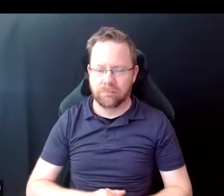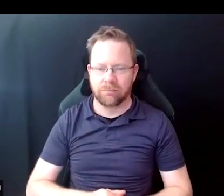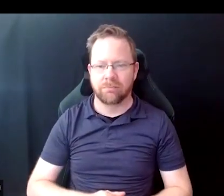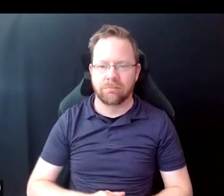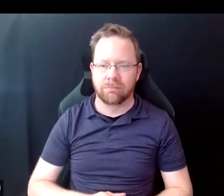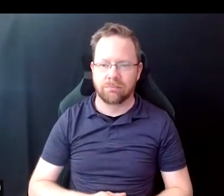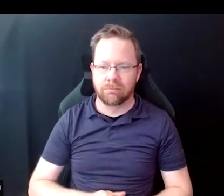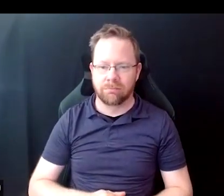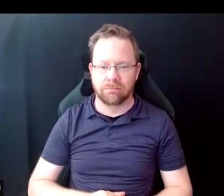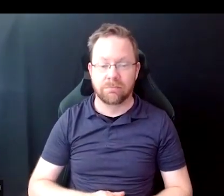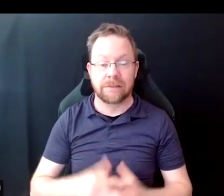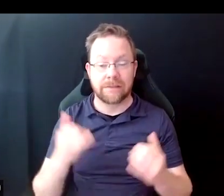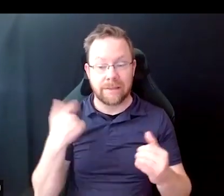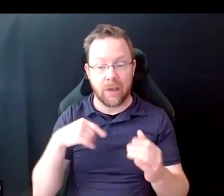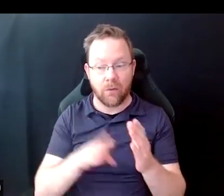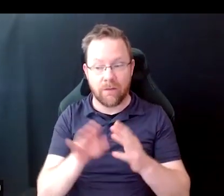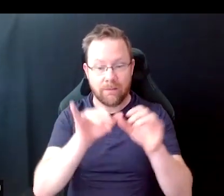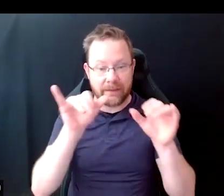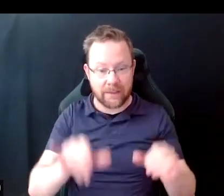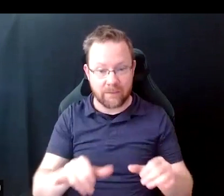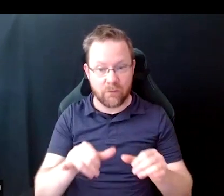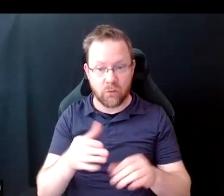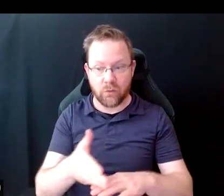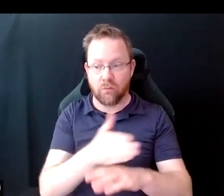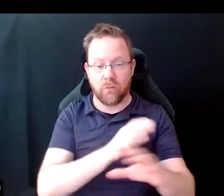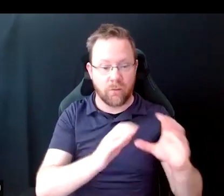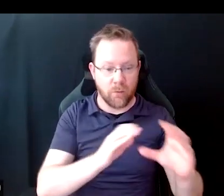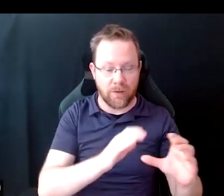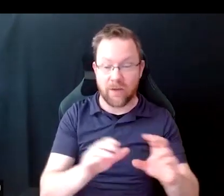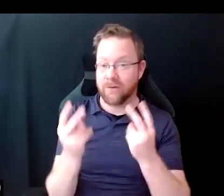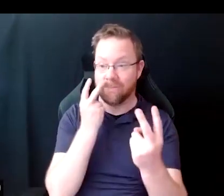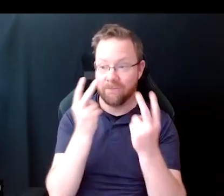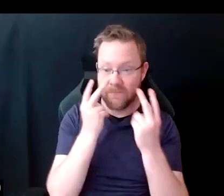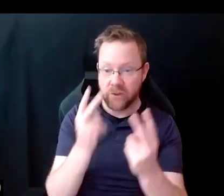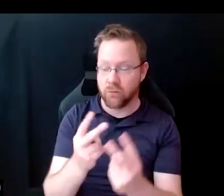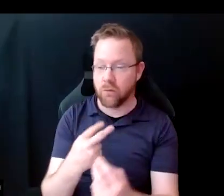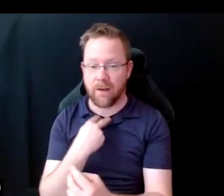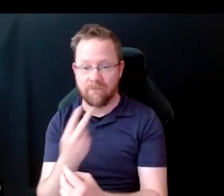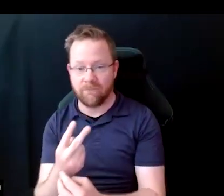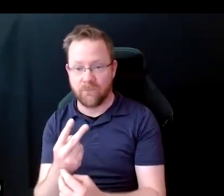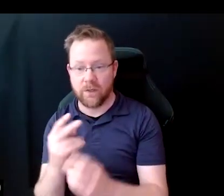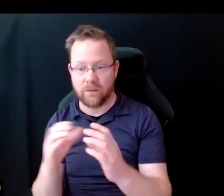We're working on systems for communication. We do need visual as well as voice communication to the ground.